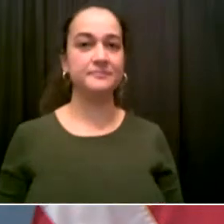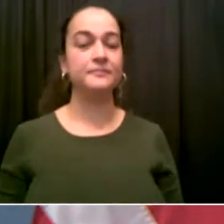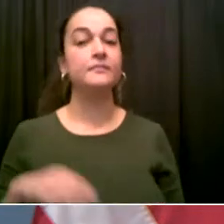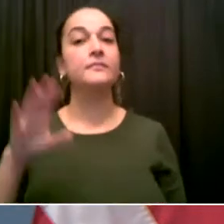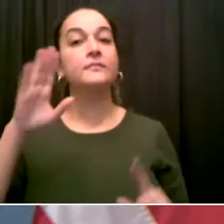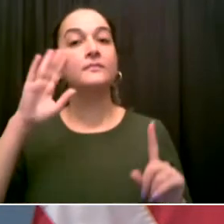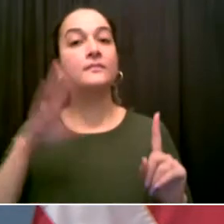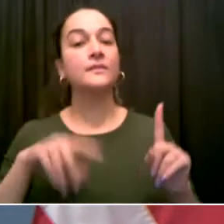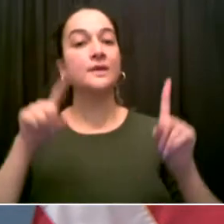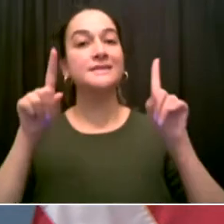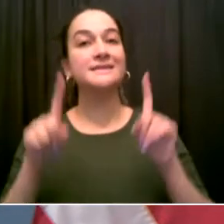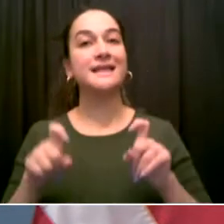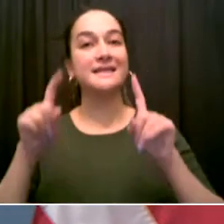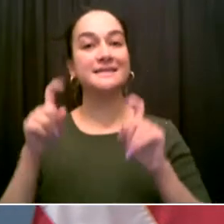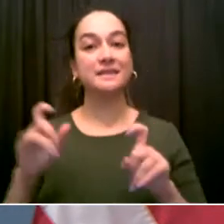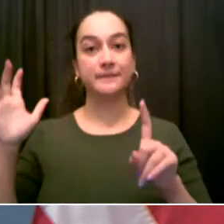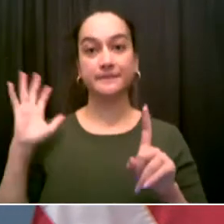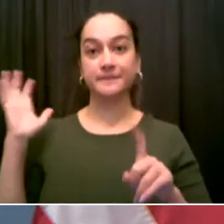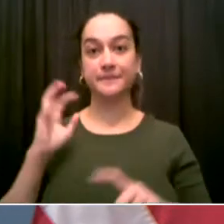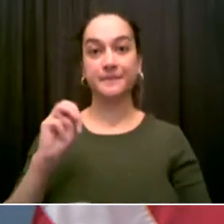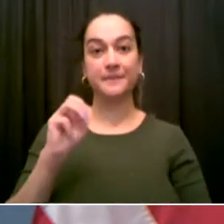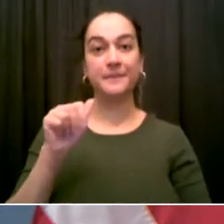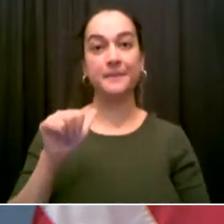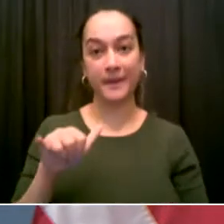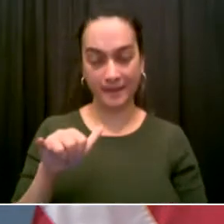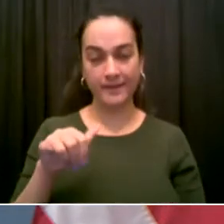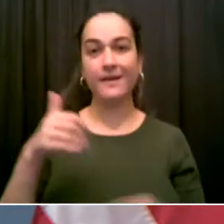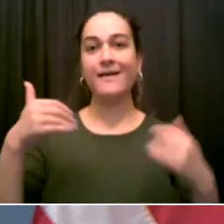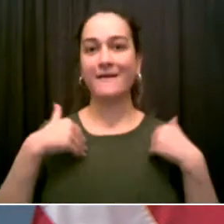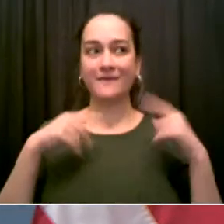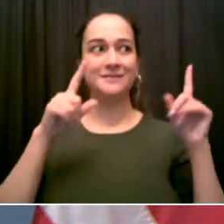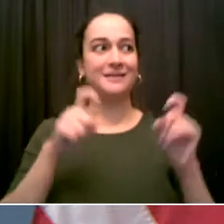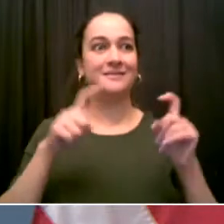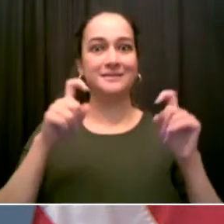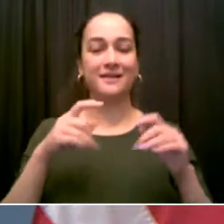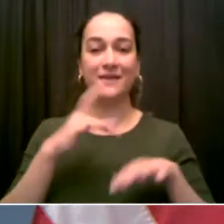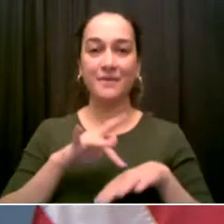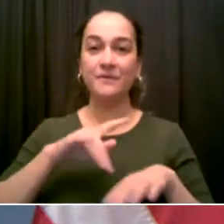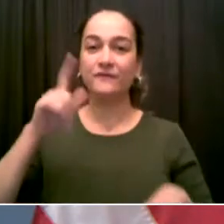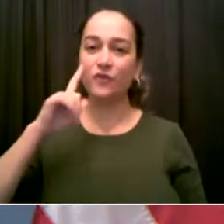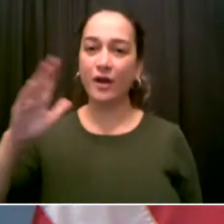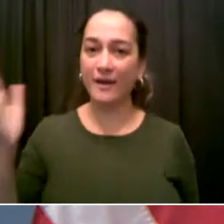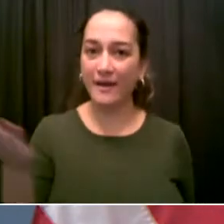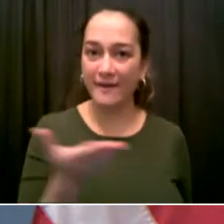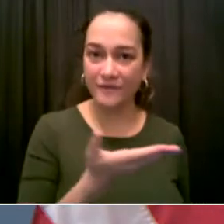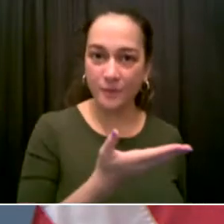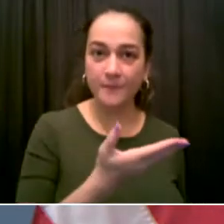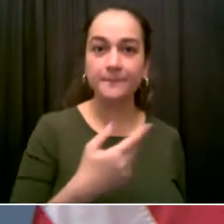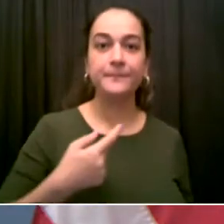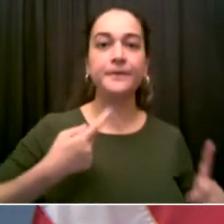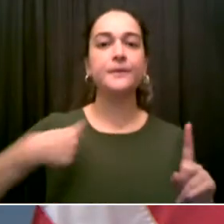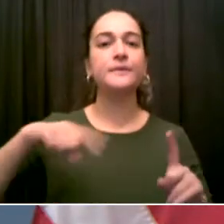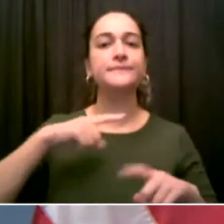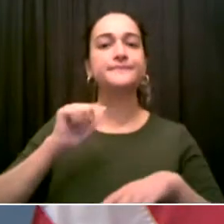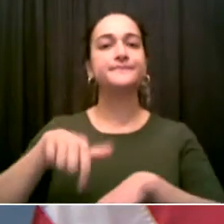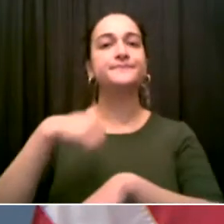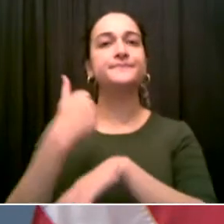GET THAT SUPPORT. COMMISSIONER. AS TESTING BECAME MORE WIDELY AVAILABLE